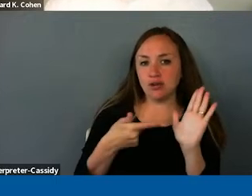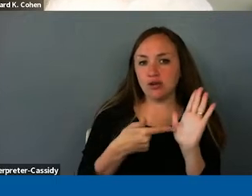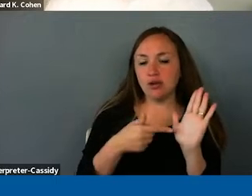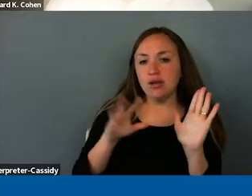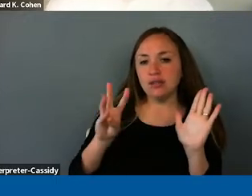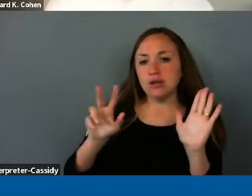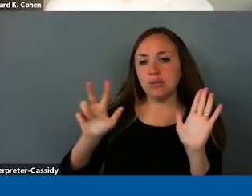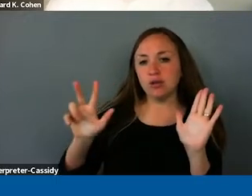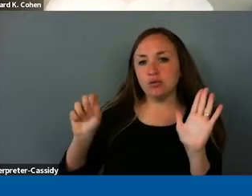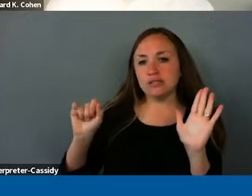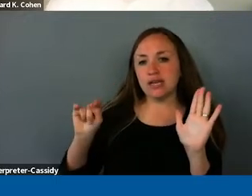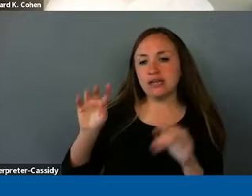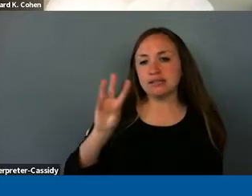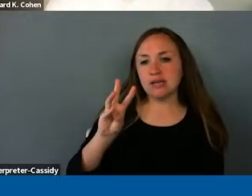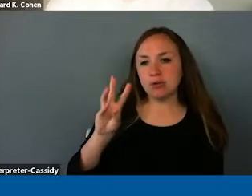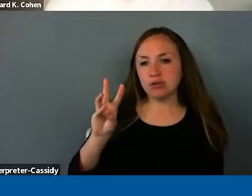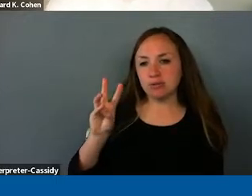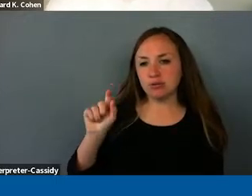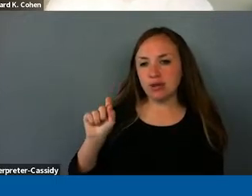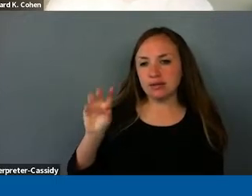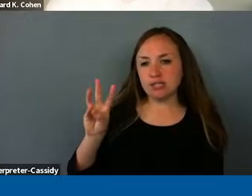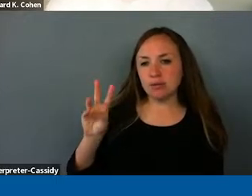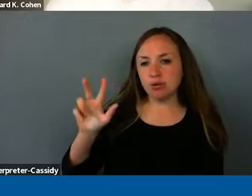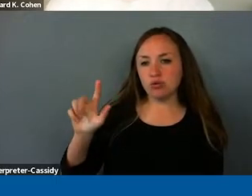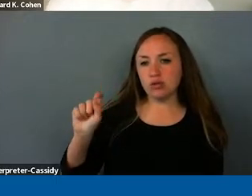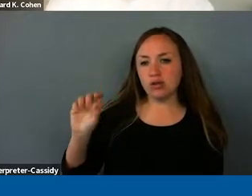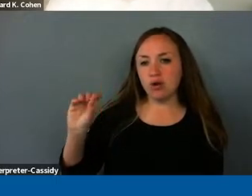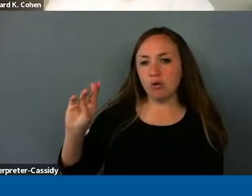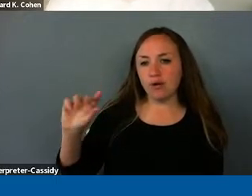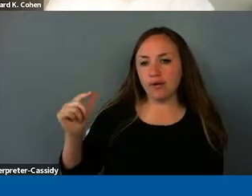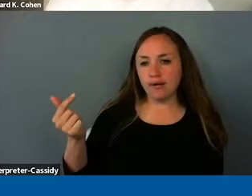at www.w3.org/tr/aria-hidden/HTML.